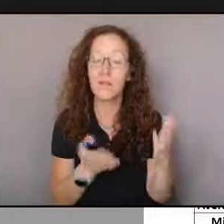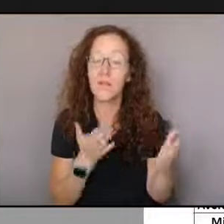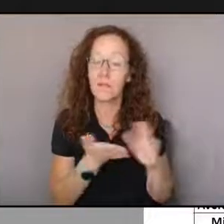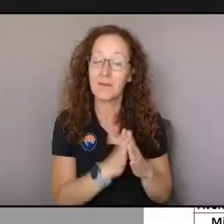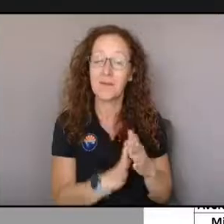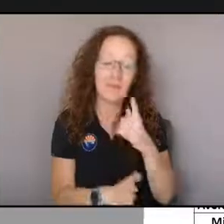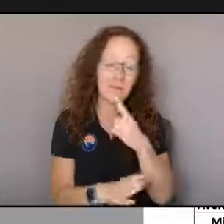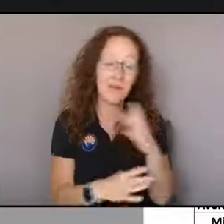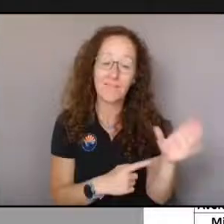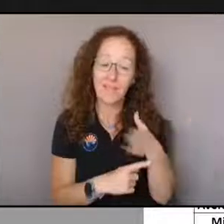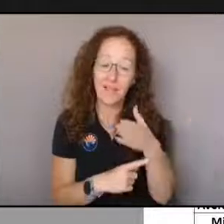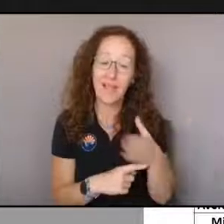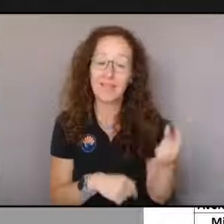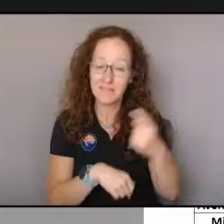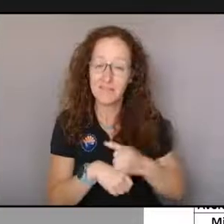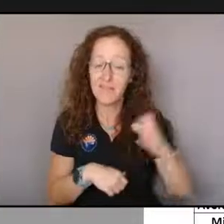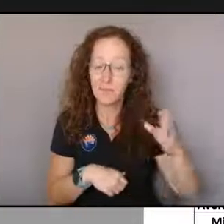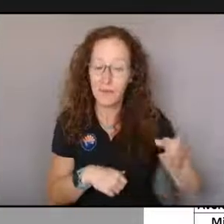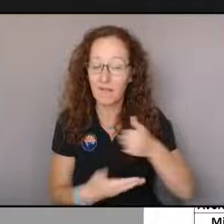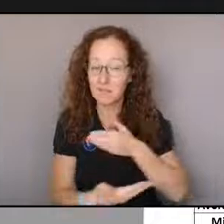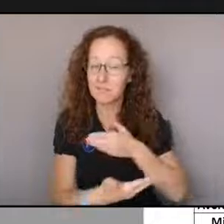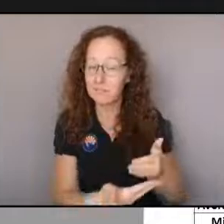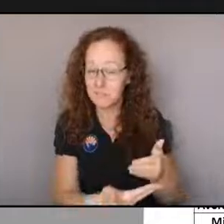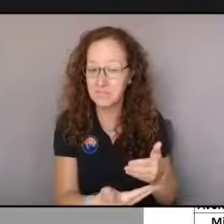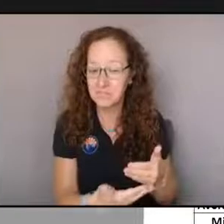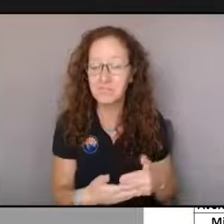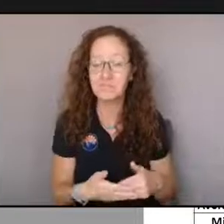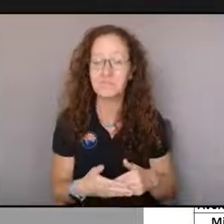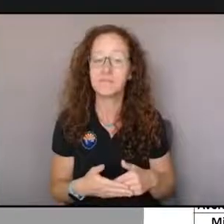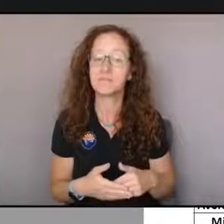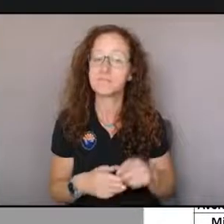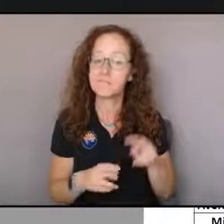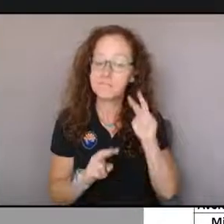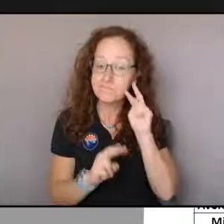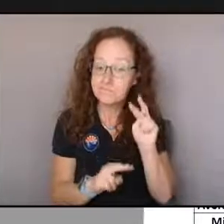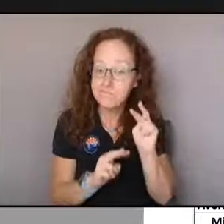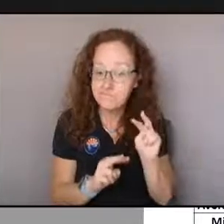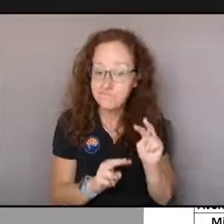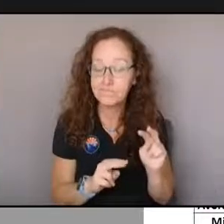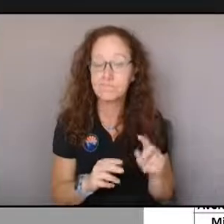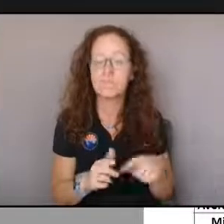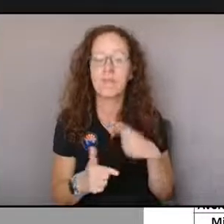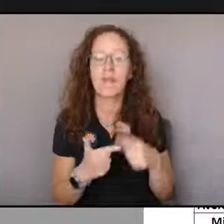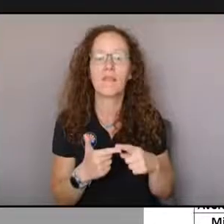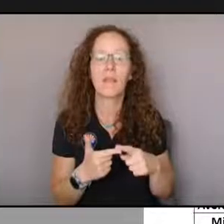PROBABLY SEE THOSE TURN INTO RED FLAG DAYS AS WE GET CLOSER TO THEM. STAY TUNED FOR THAT.